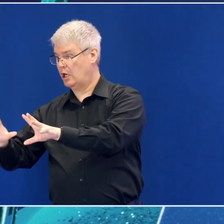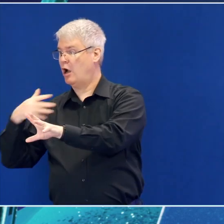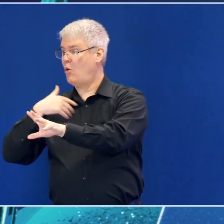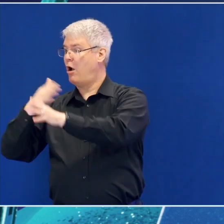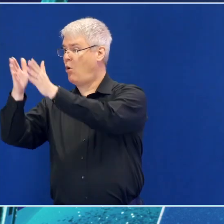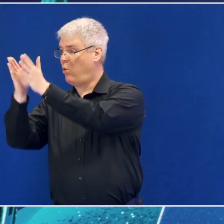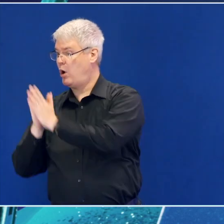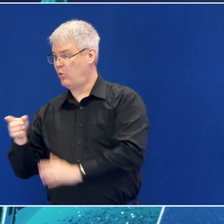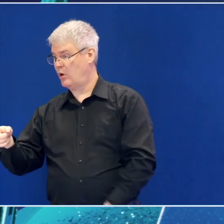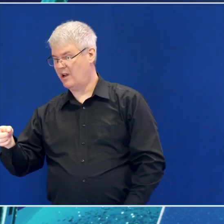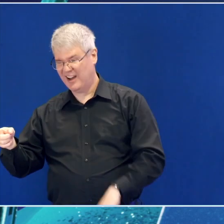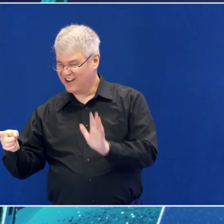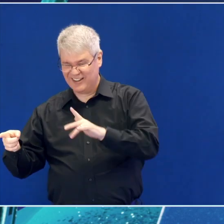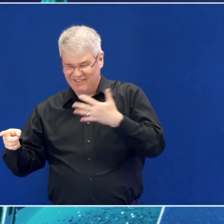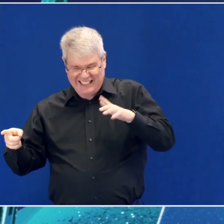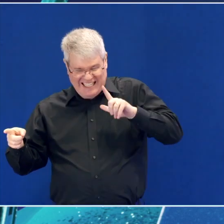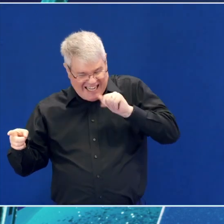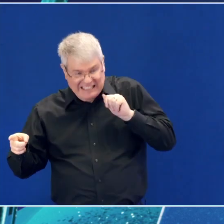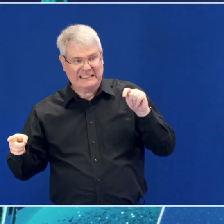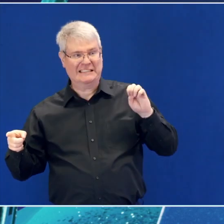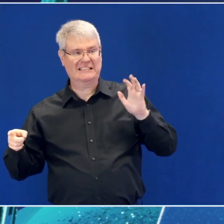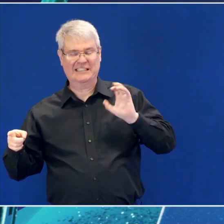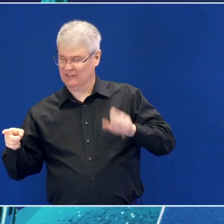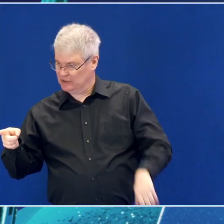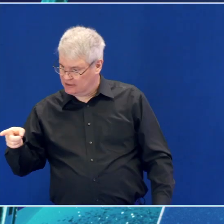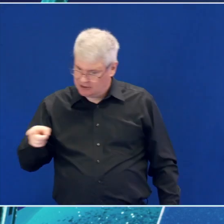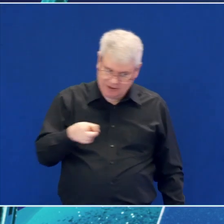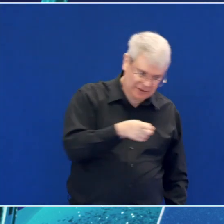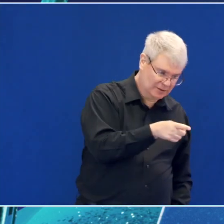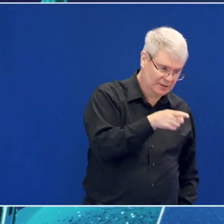you have to inject tests into that.